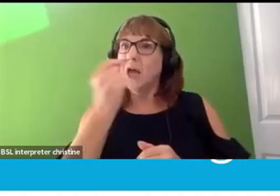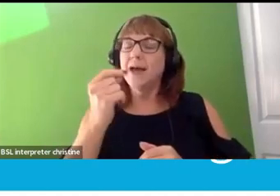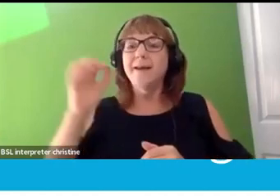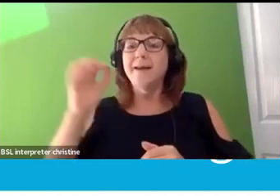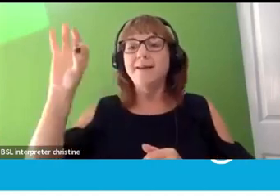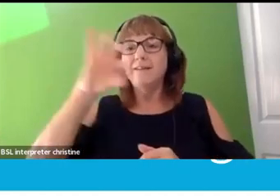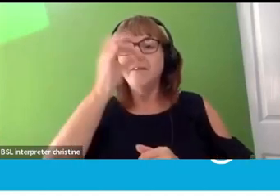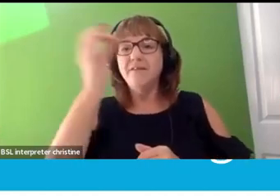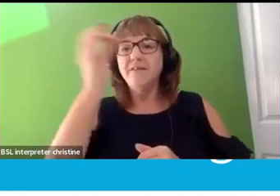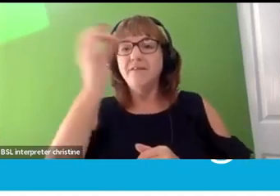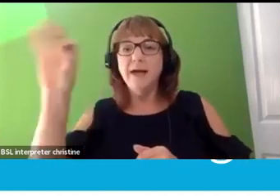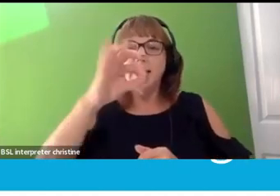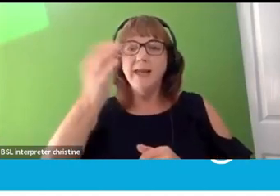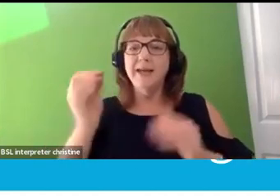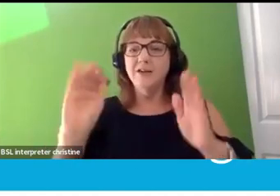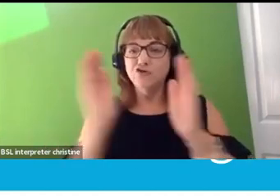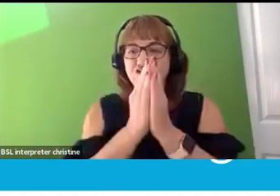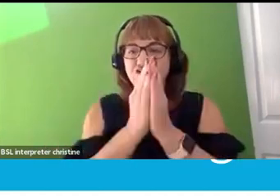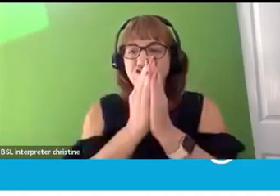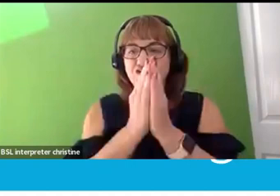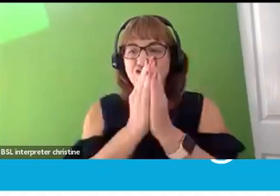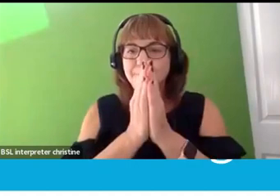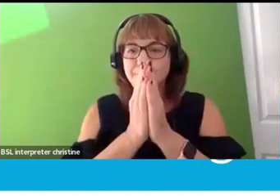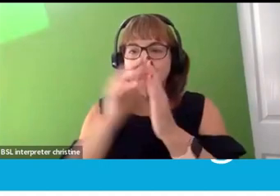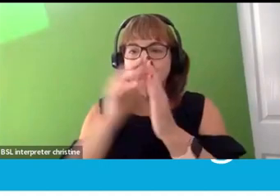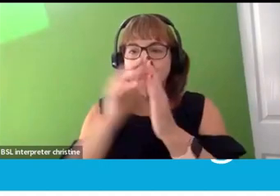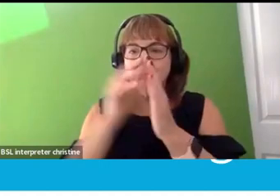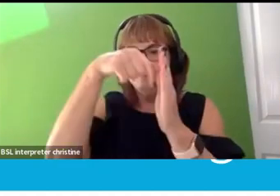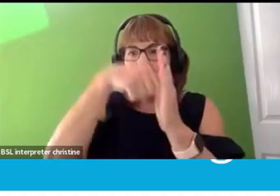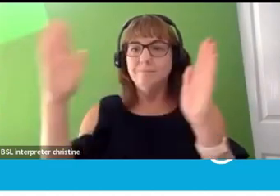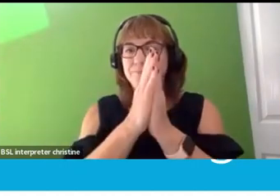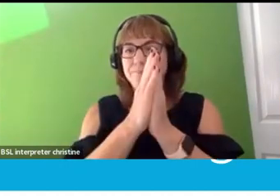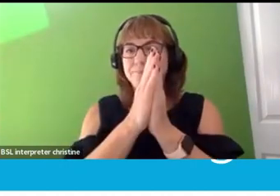to squish it, but just to push it in between your hands, you could count to ten, and then let it go.